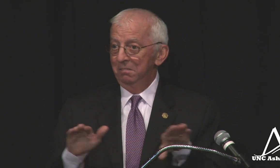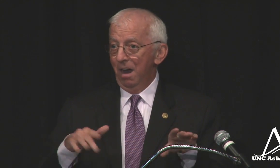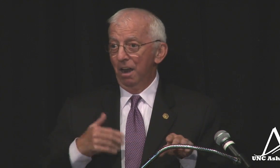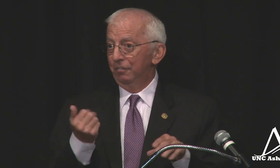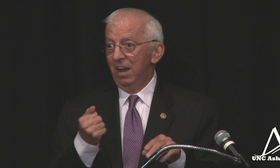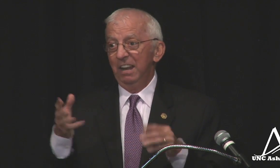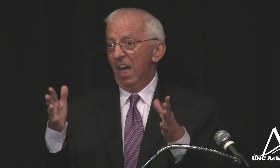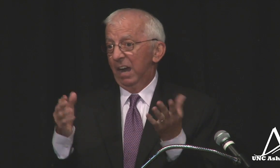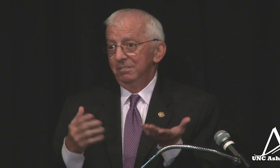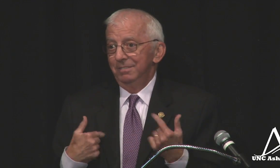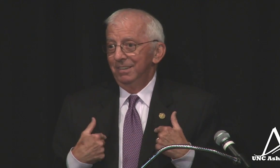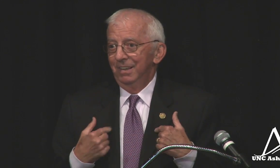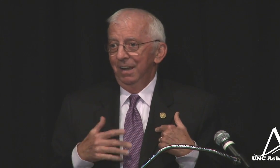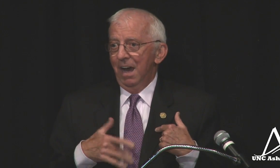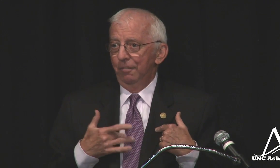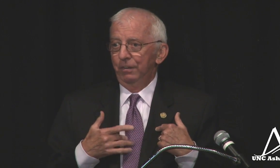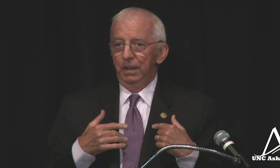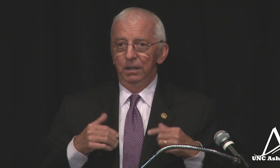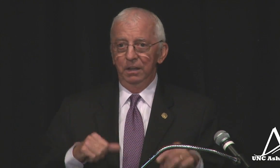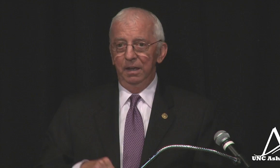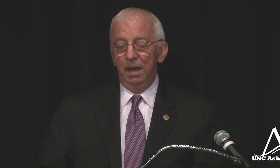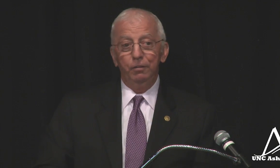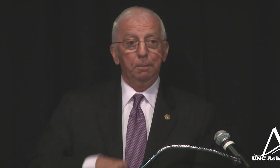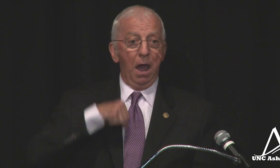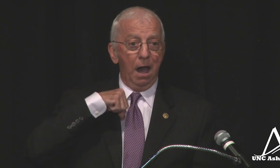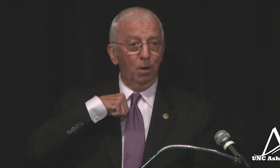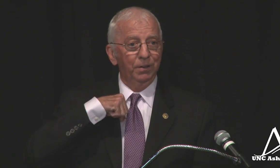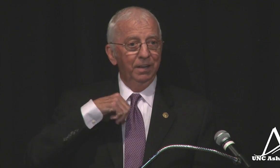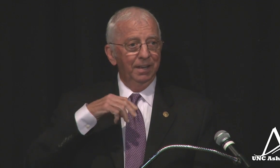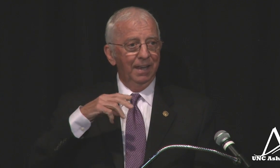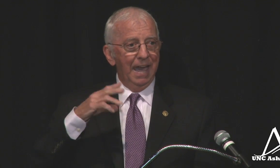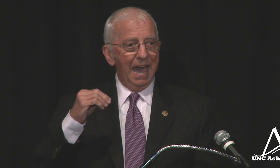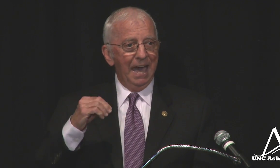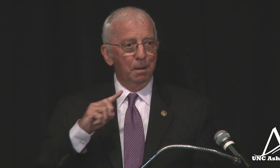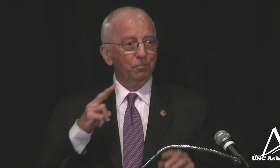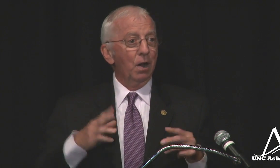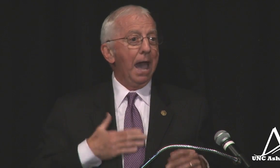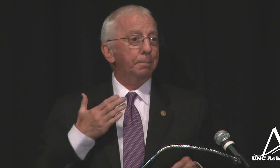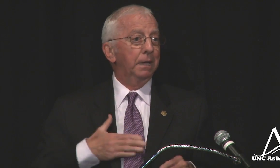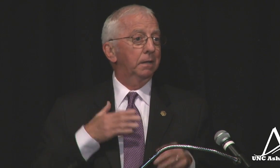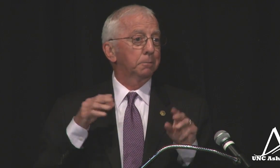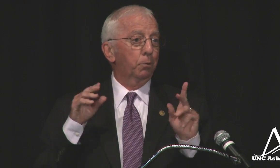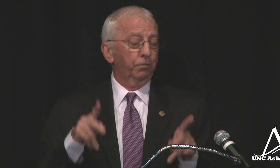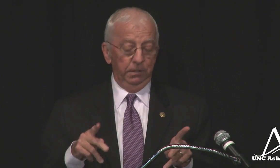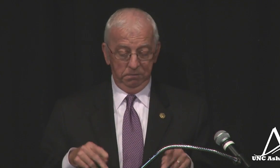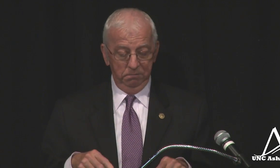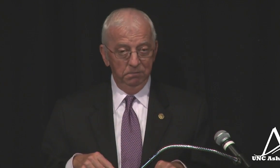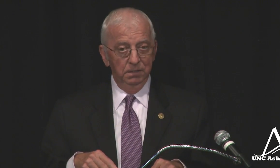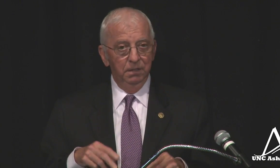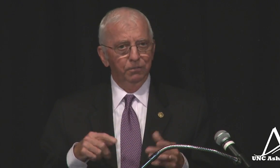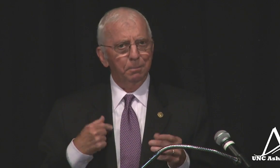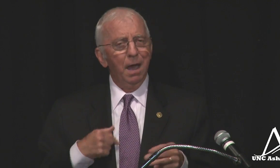I don't feel any of that. I feel uh, I feel proud and I'm a very happy person.